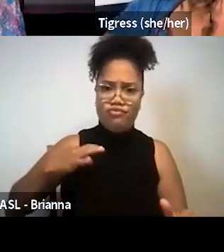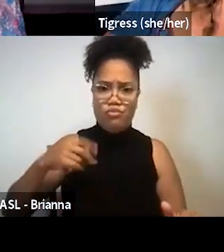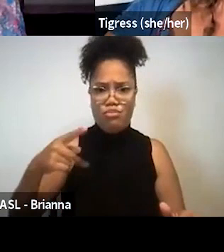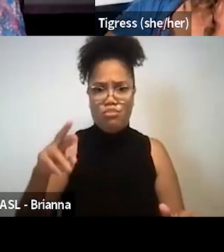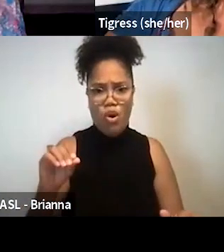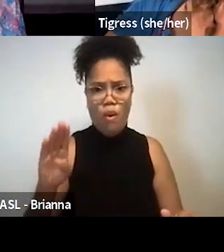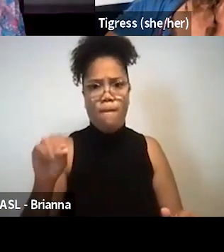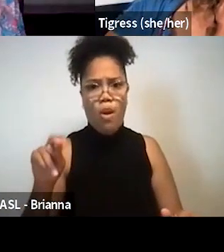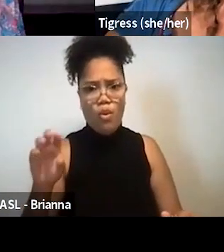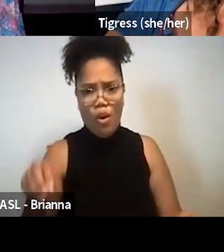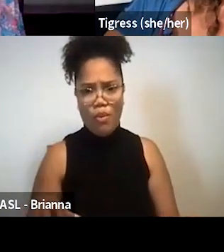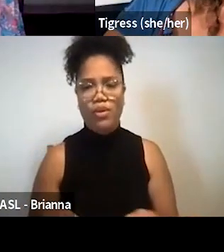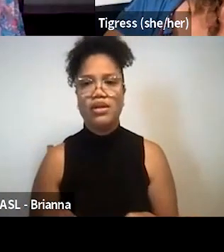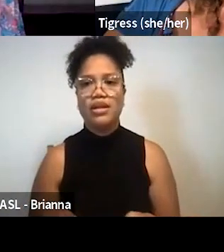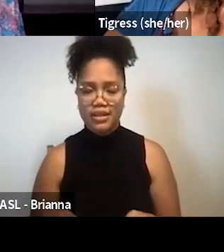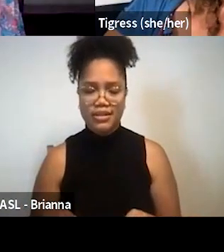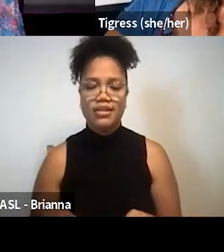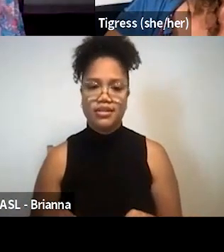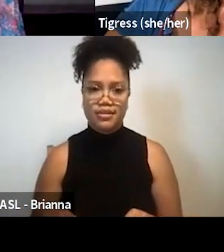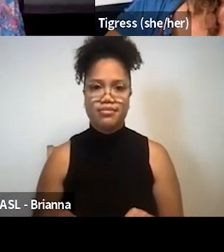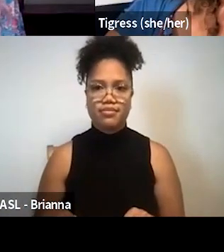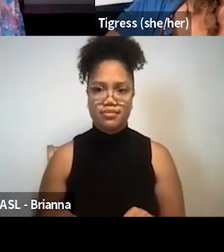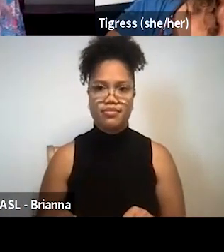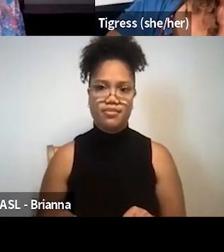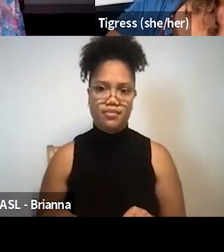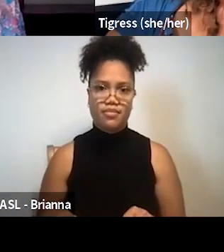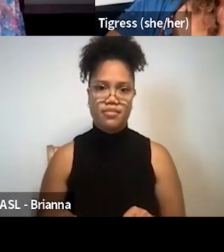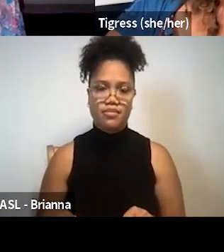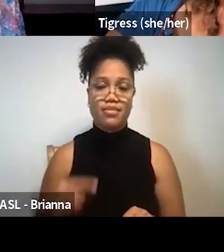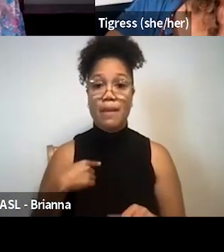but the, you know, I'm license to practice law in California.